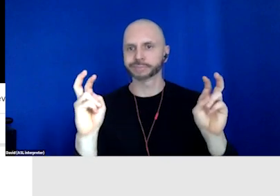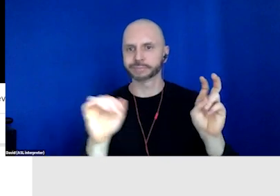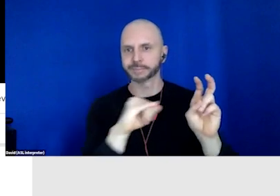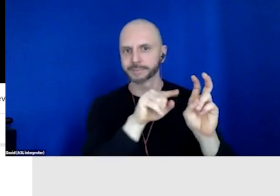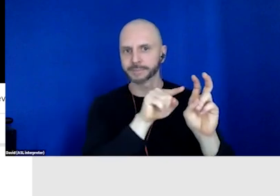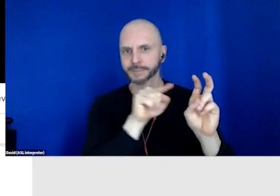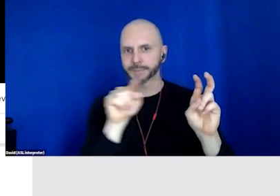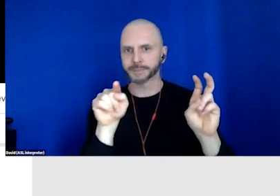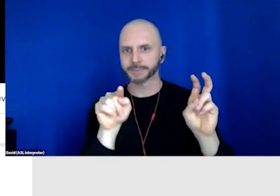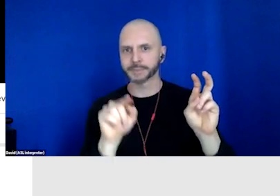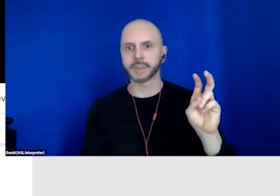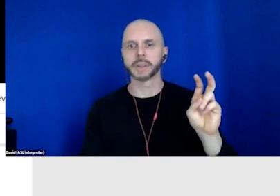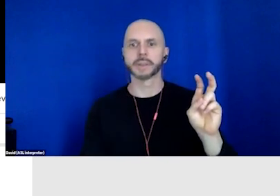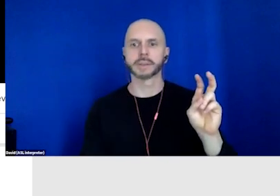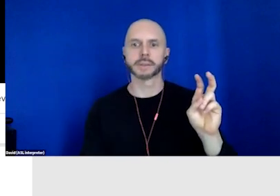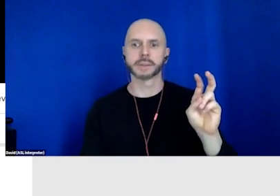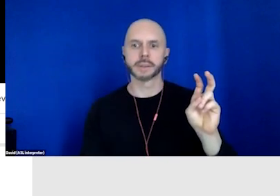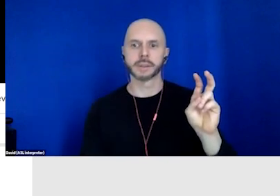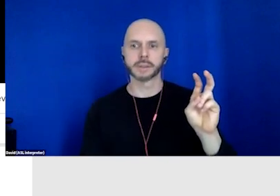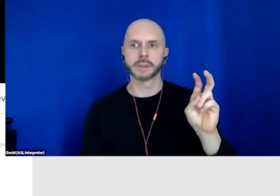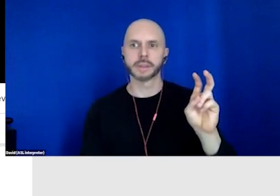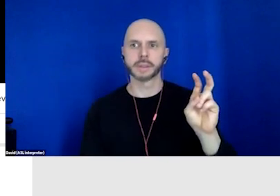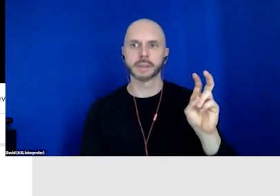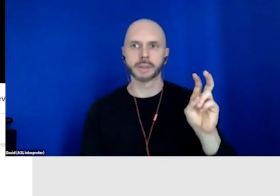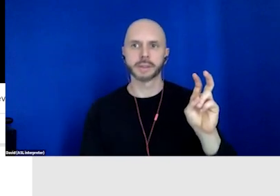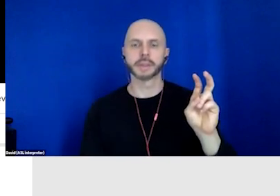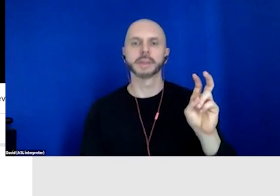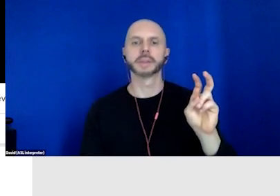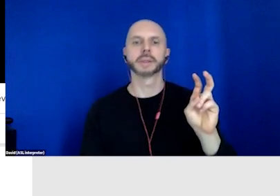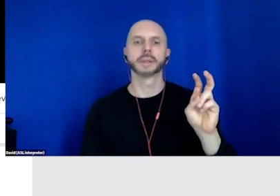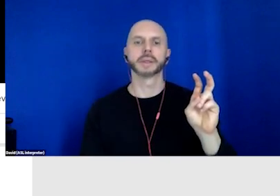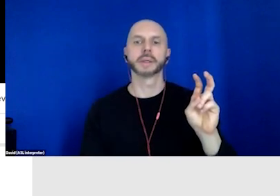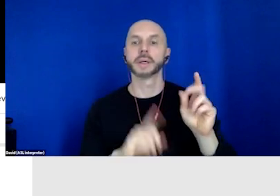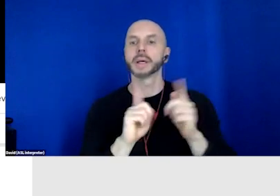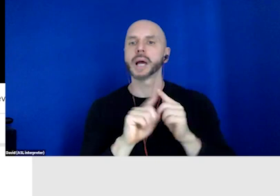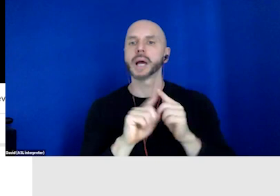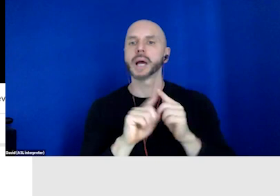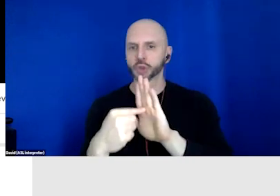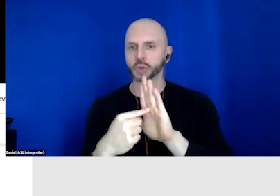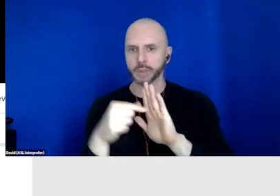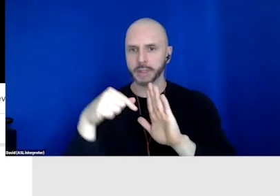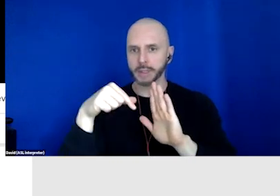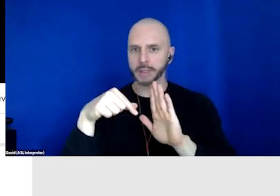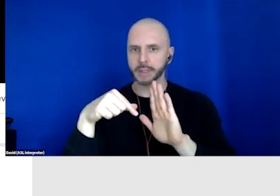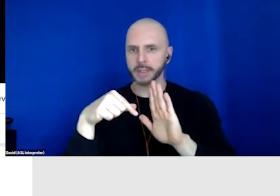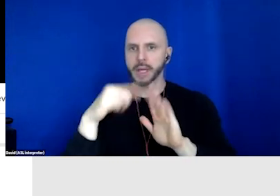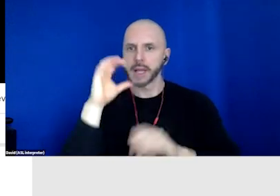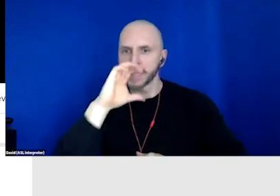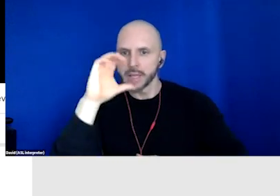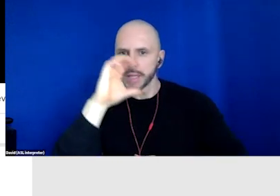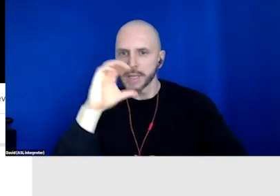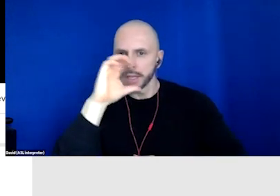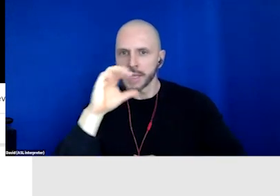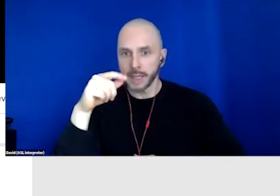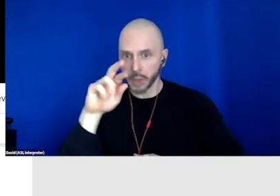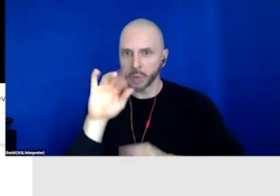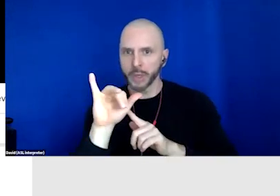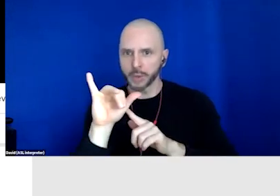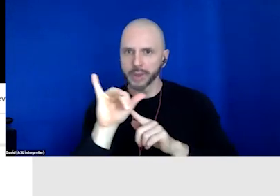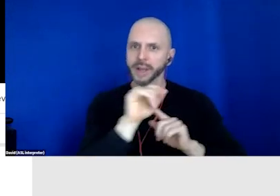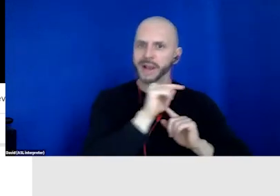between a query that is general, for example going to a general ChatGPT query and a query that is